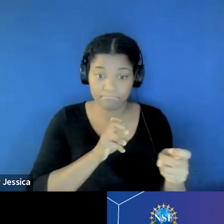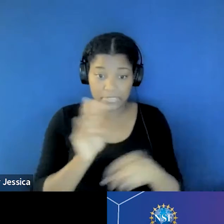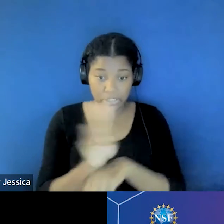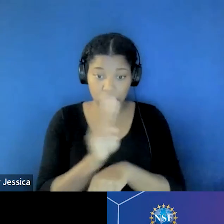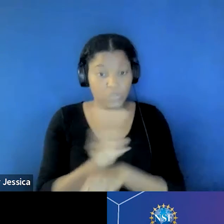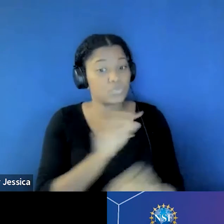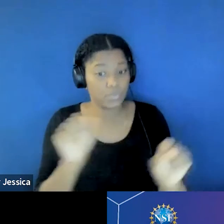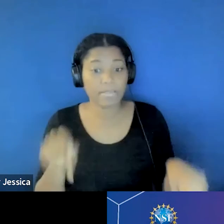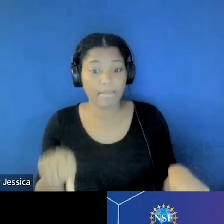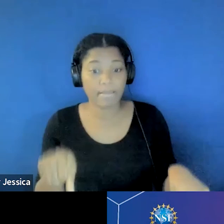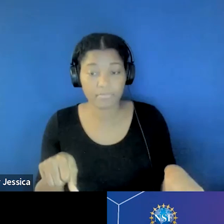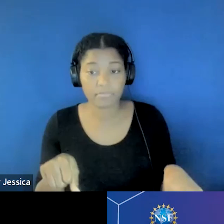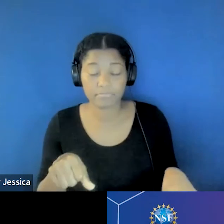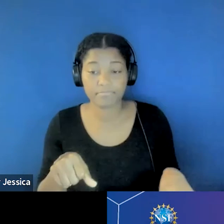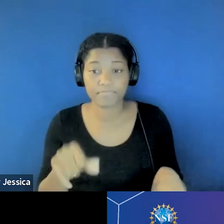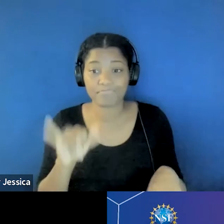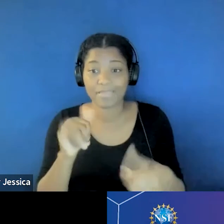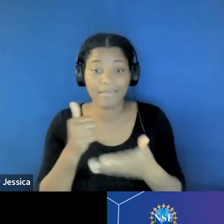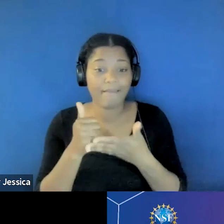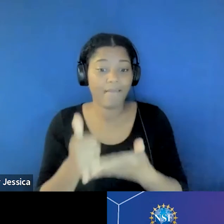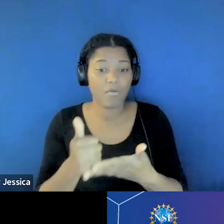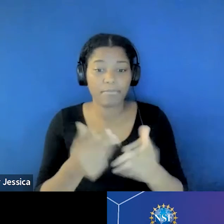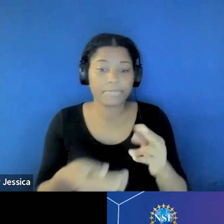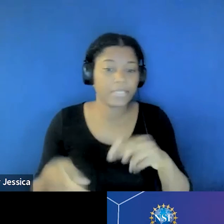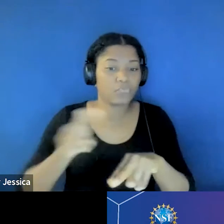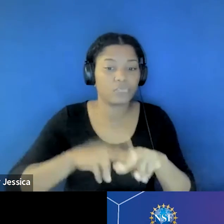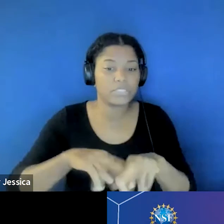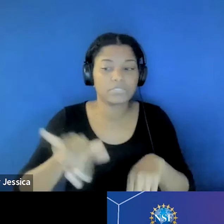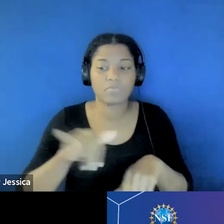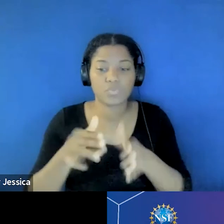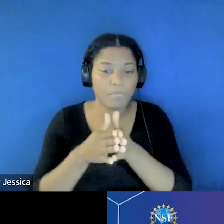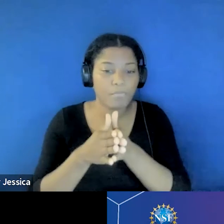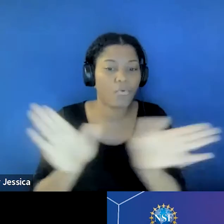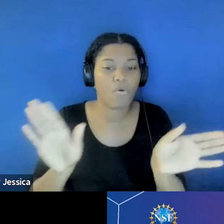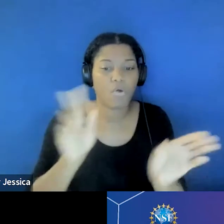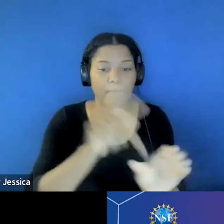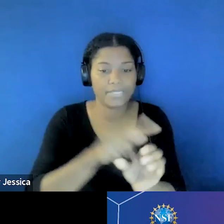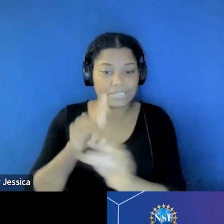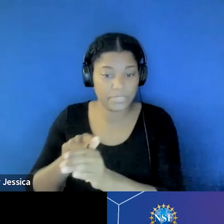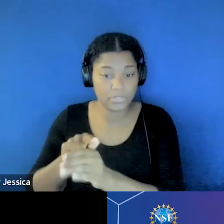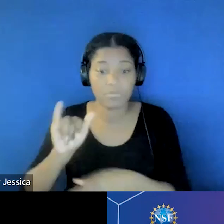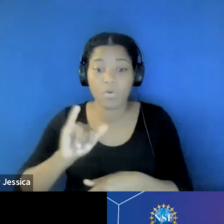increasing and broadening participation, and convincing reviewers that you have a handle,